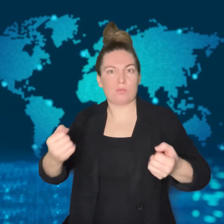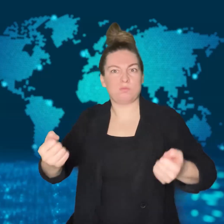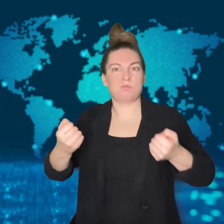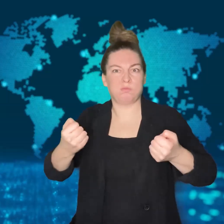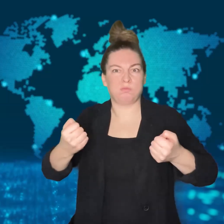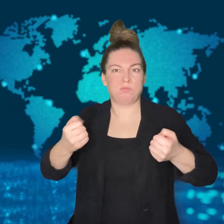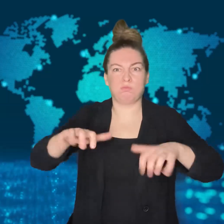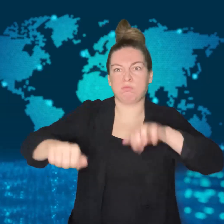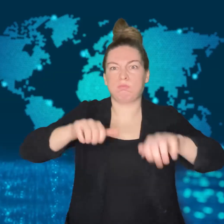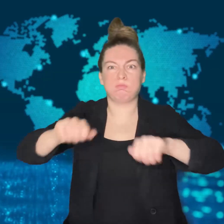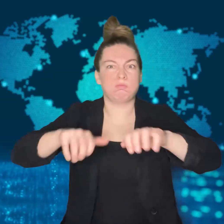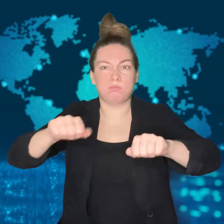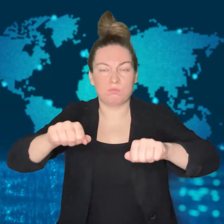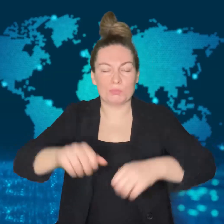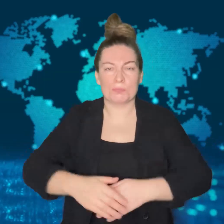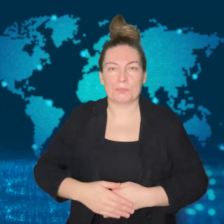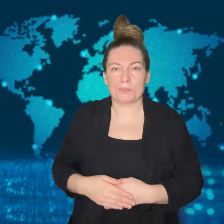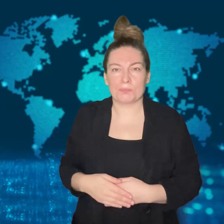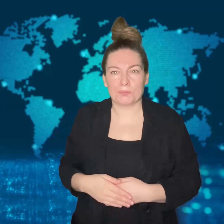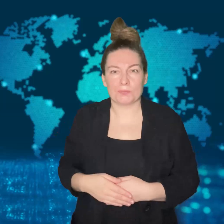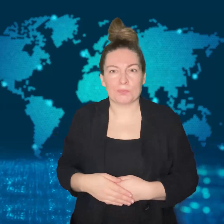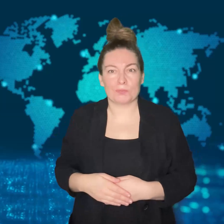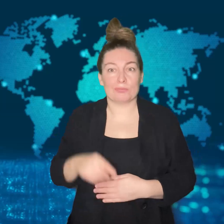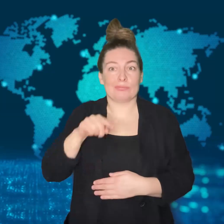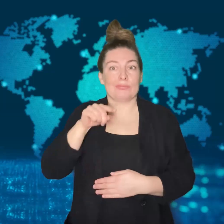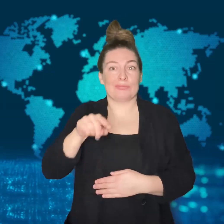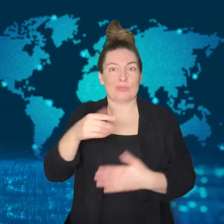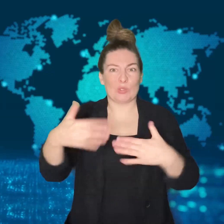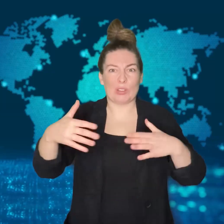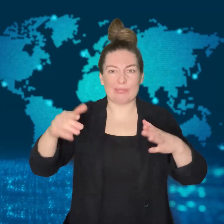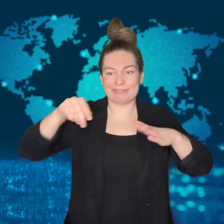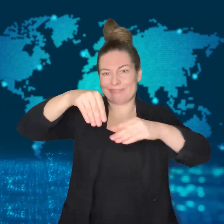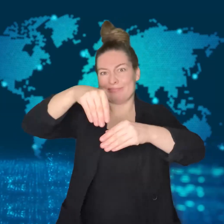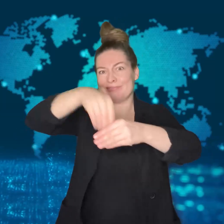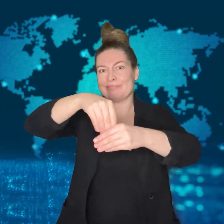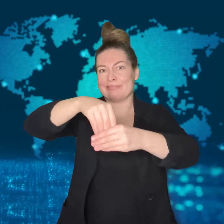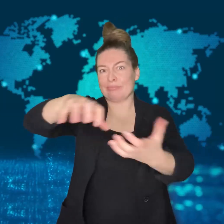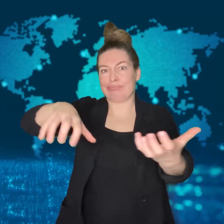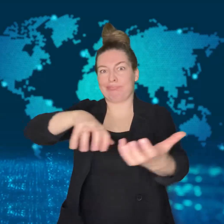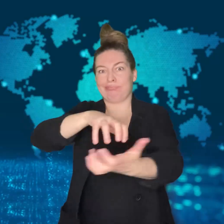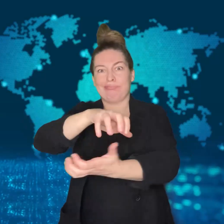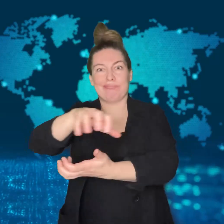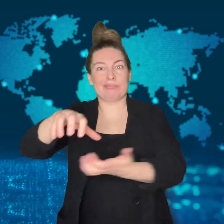Due to infighting in Haiti's government,